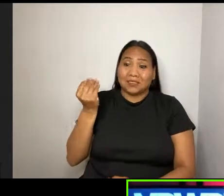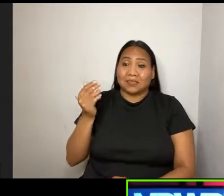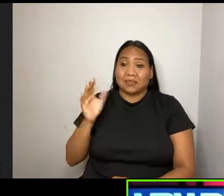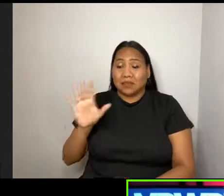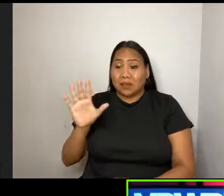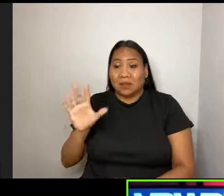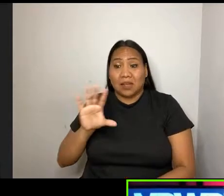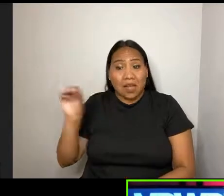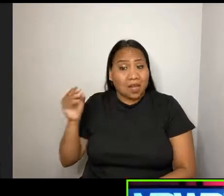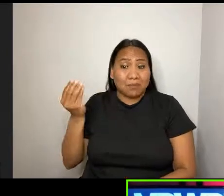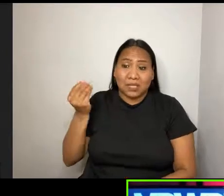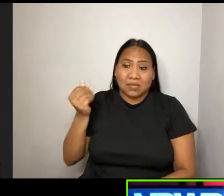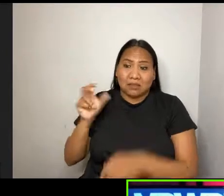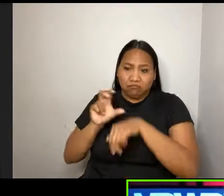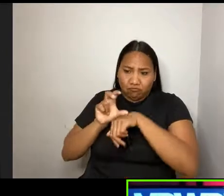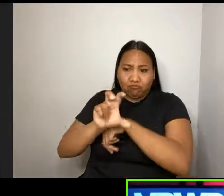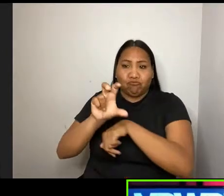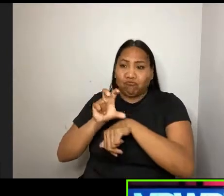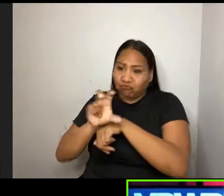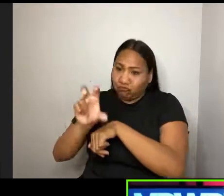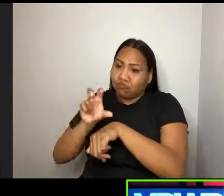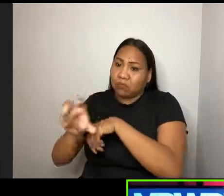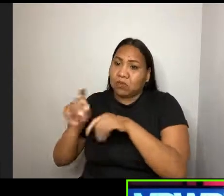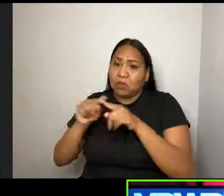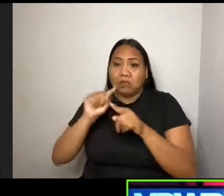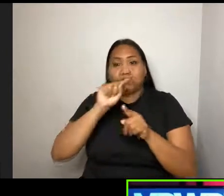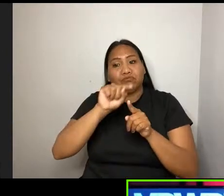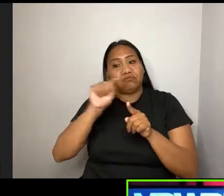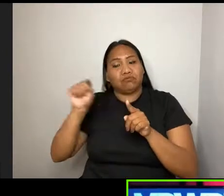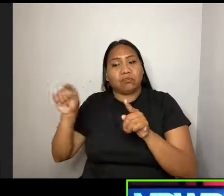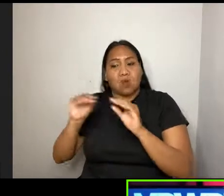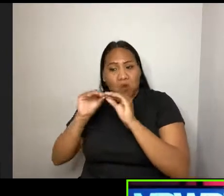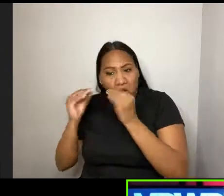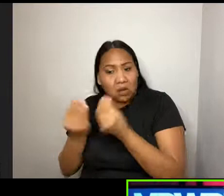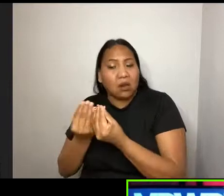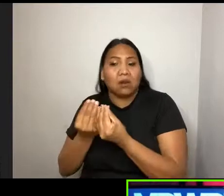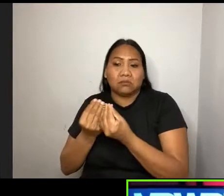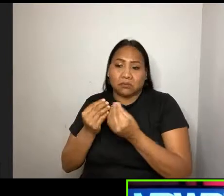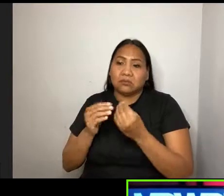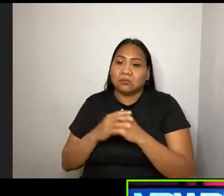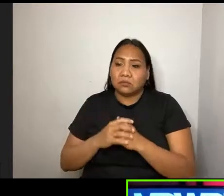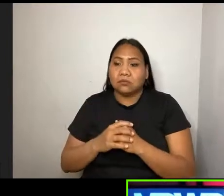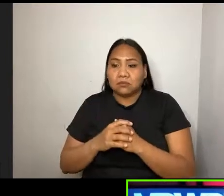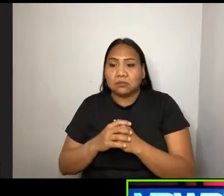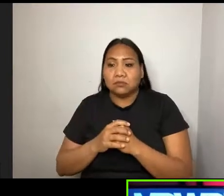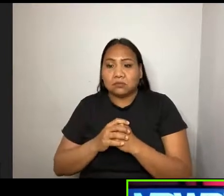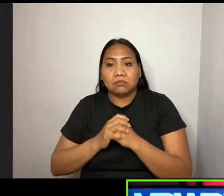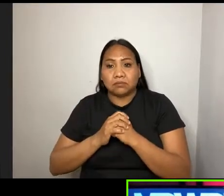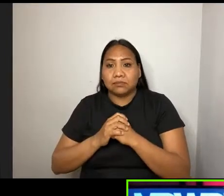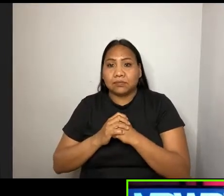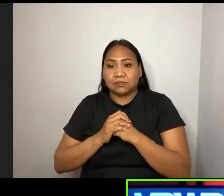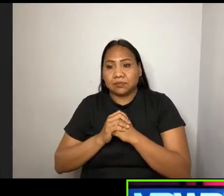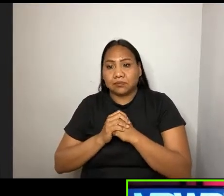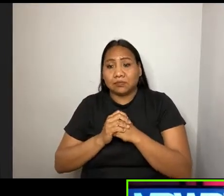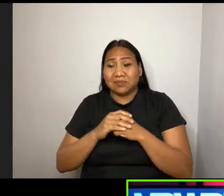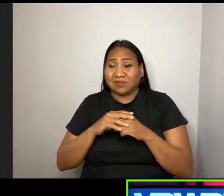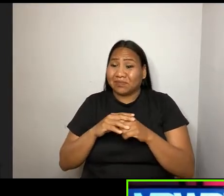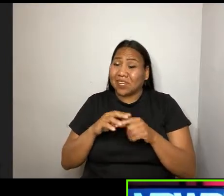And offer any help you can. Connect, you know? I have found myself, in my community,